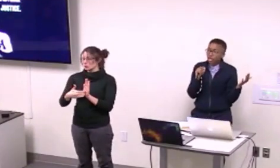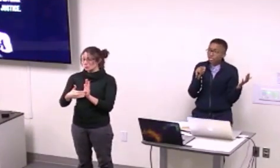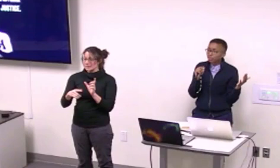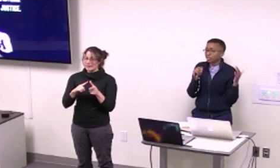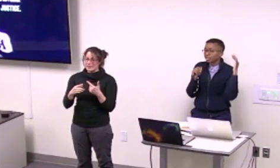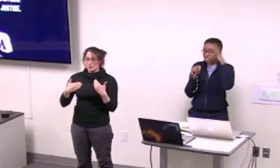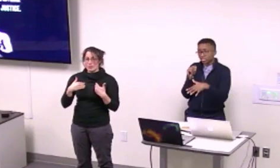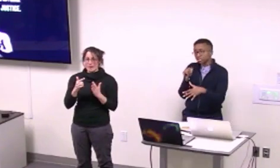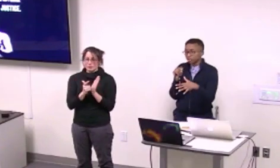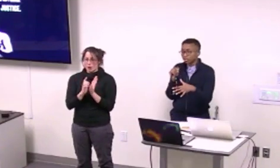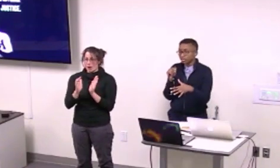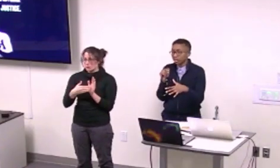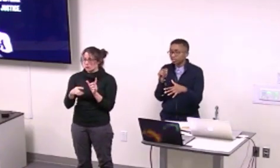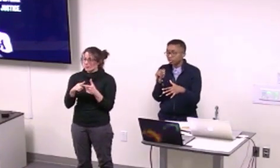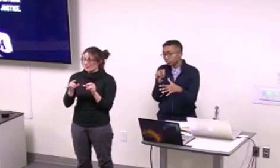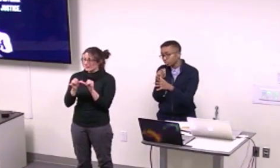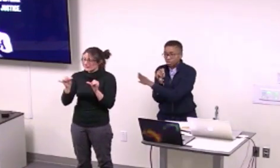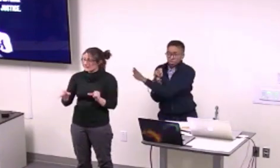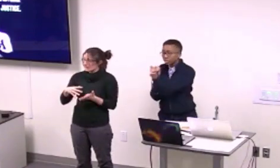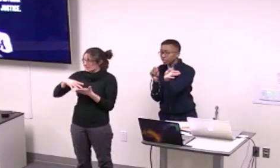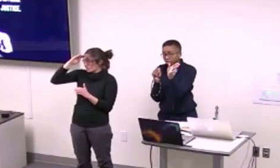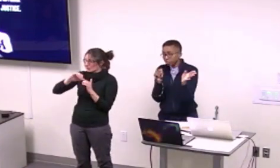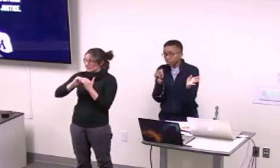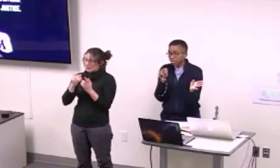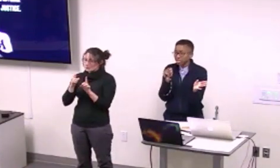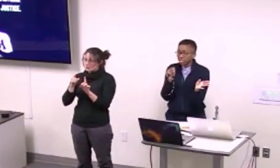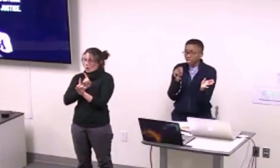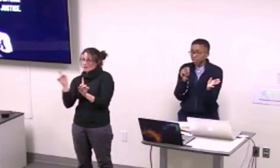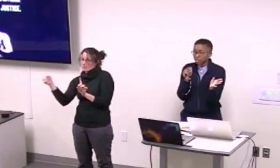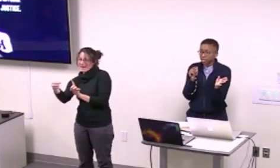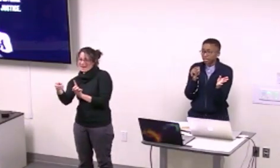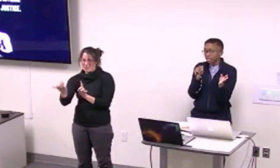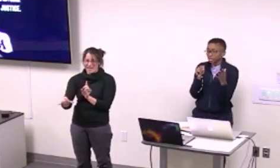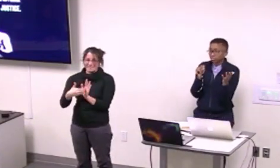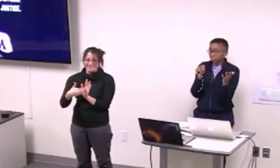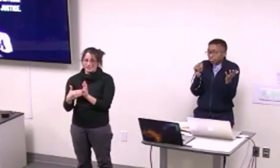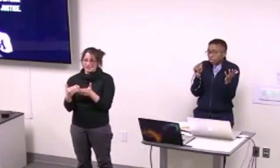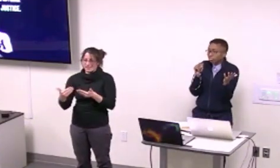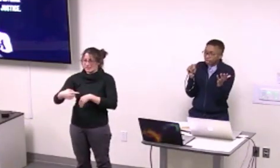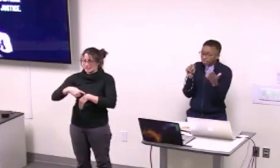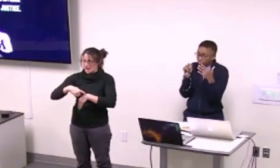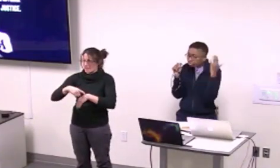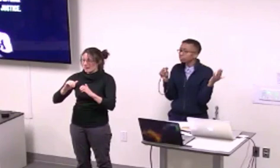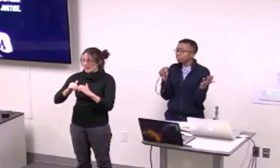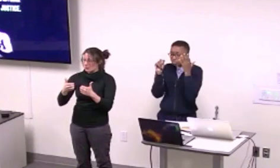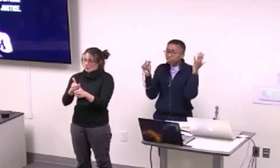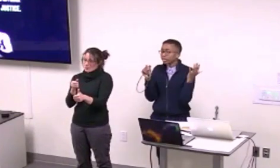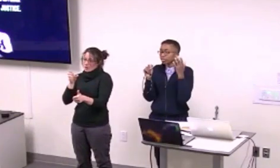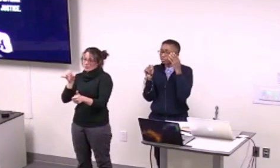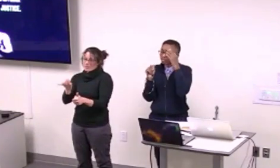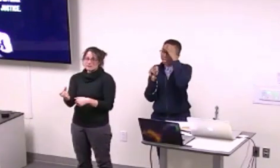And then the system learns how to beat around the bush next time. And, and avoid, you know providing a lot